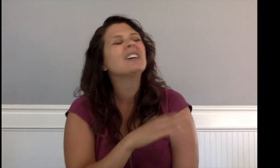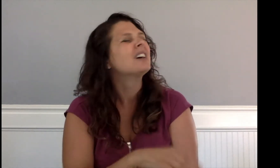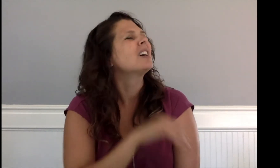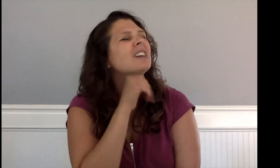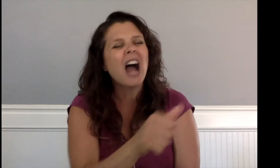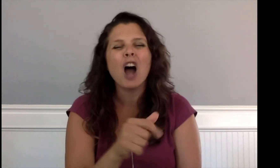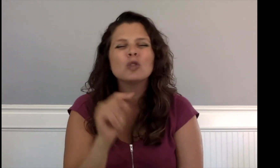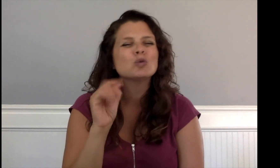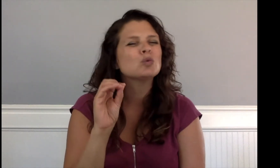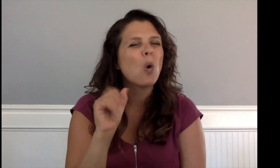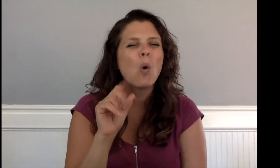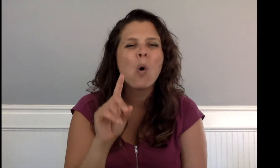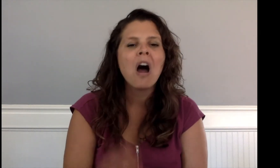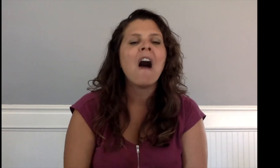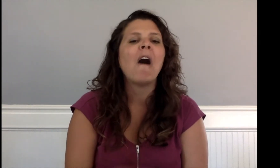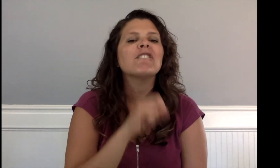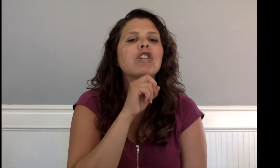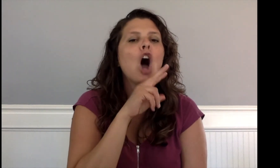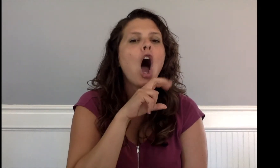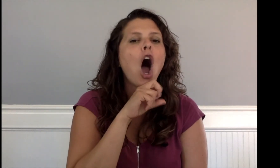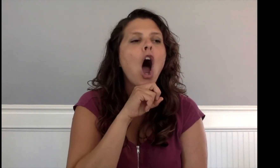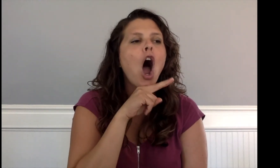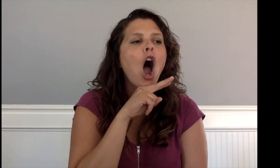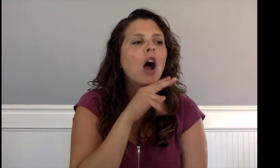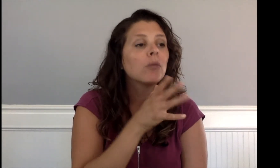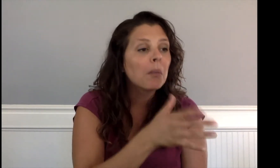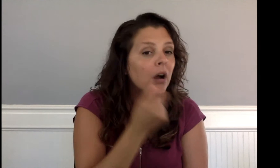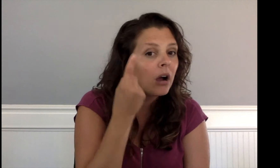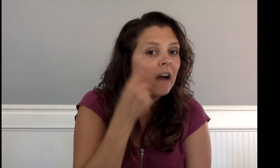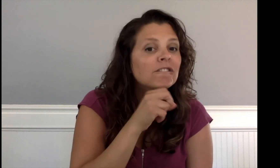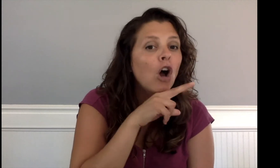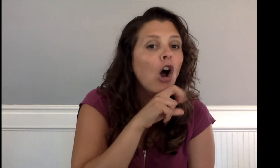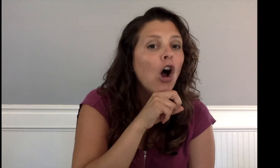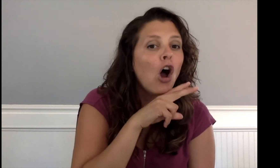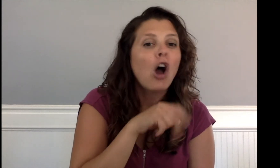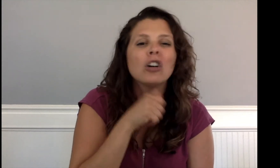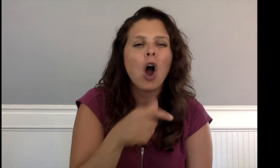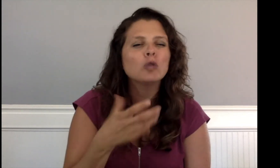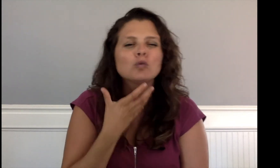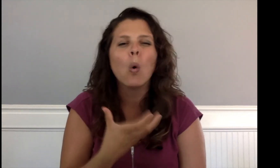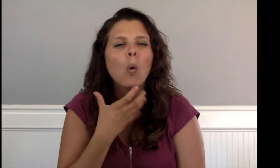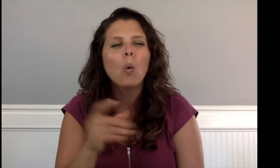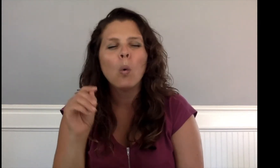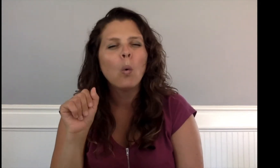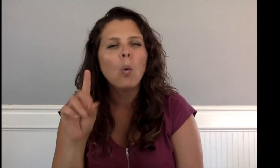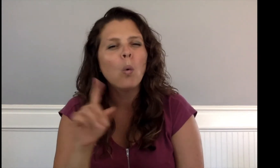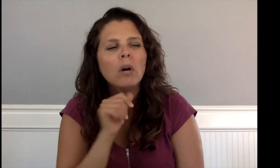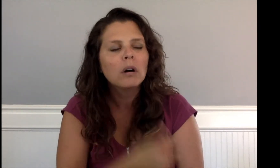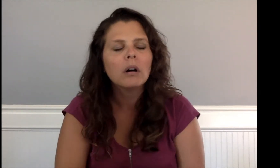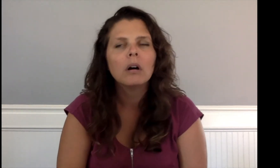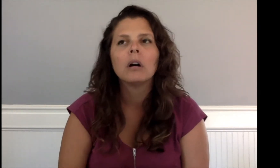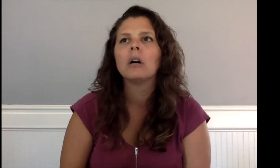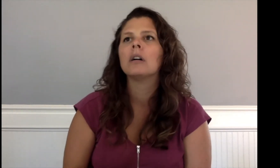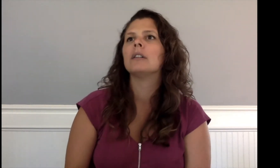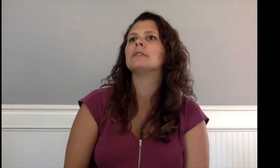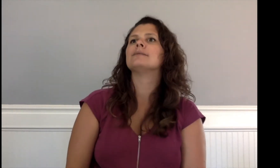"Frog, Grandma. Her name is Frog!"